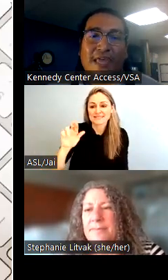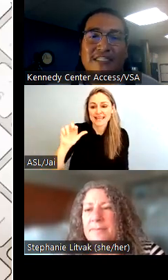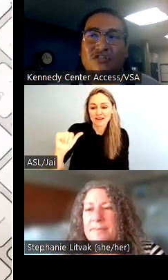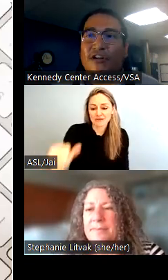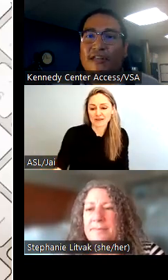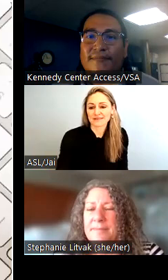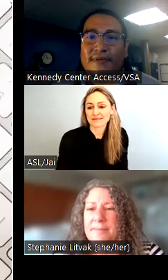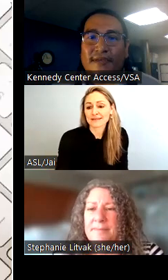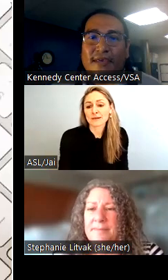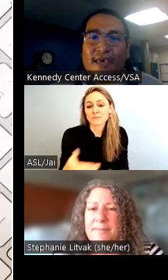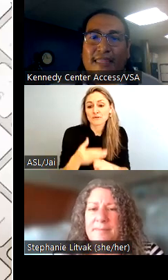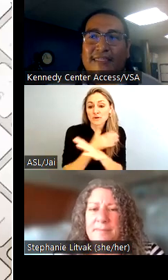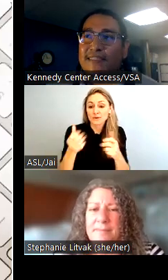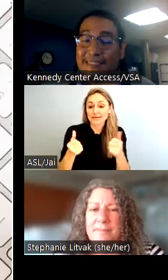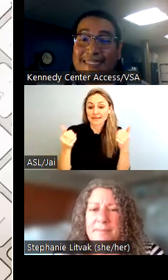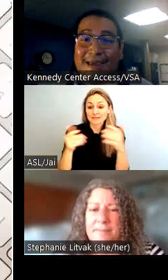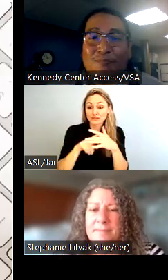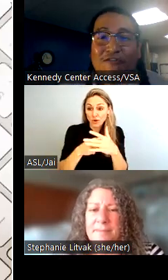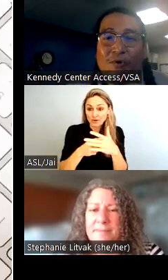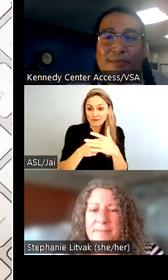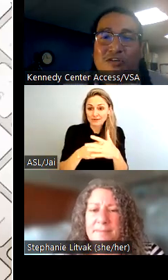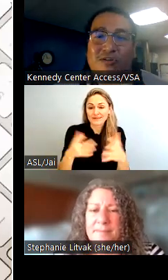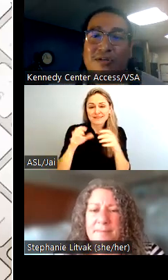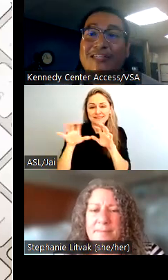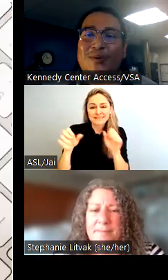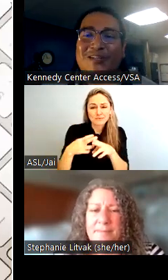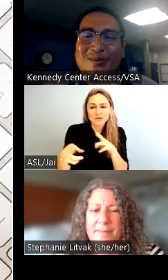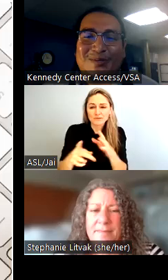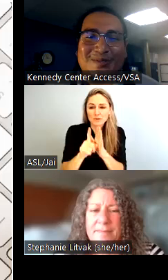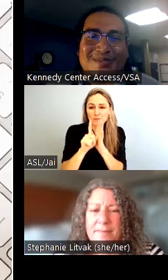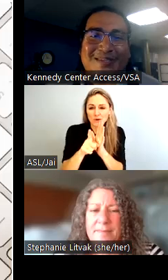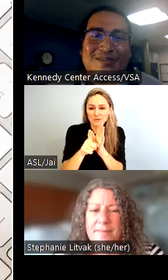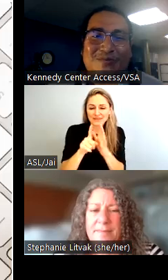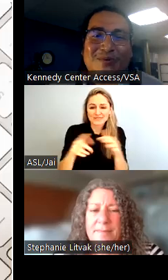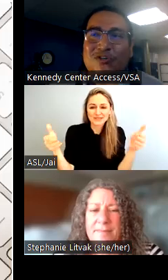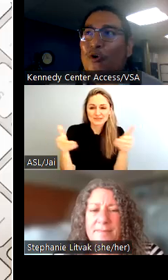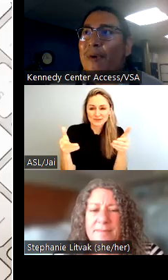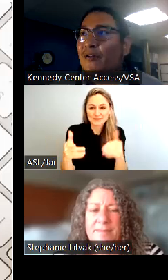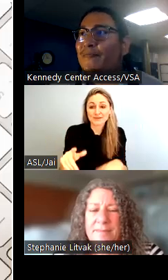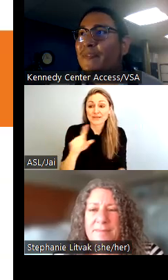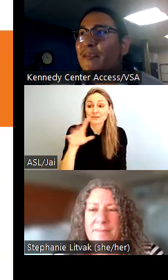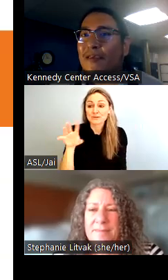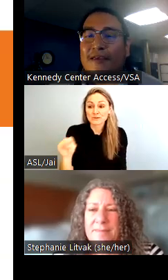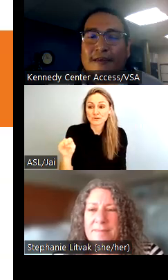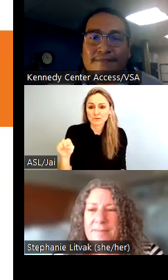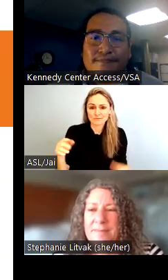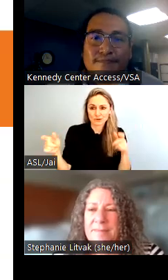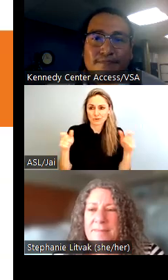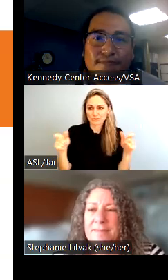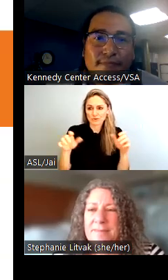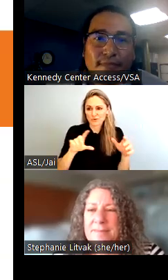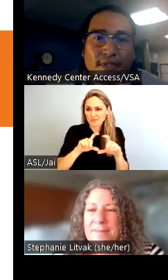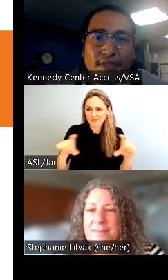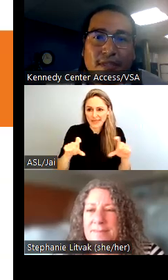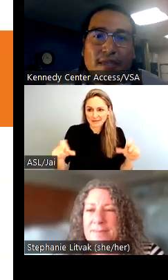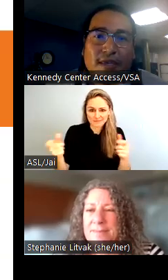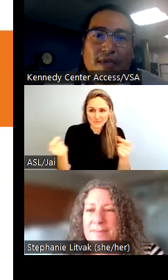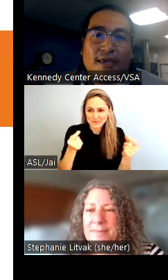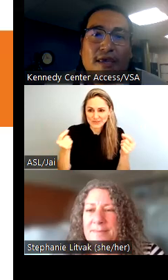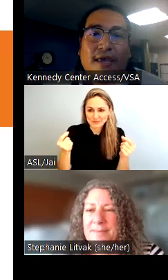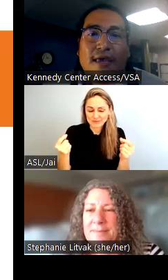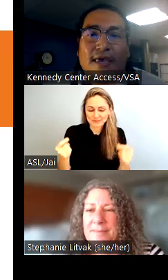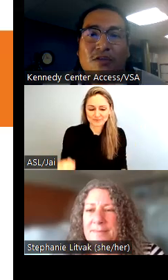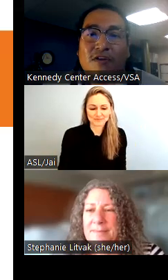I would like to take a brief moment to introduce you to the Zoom control panel.